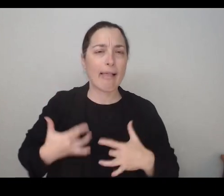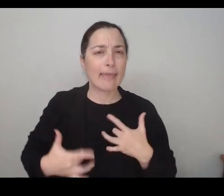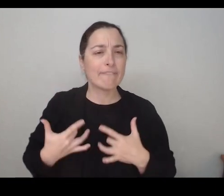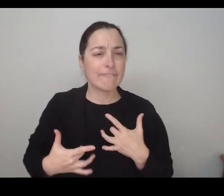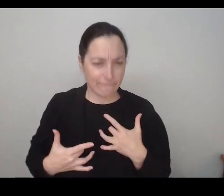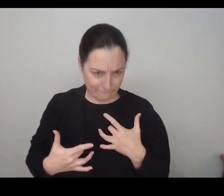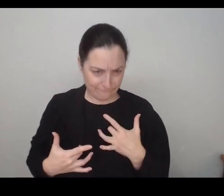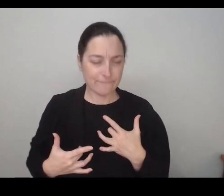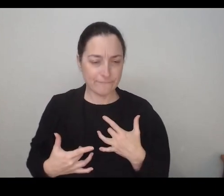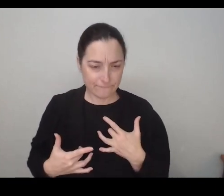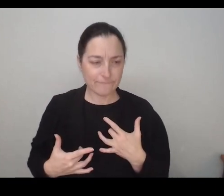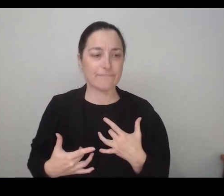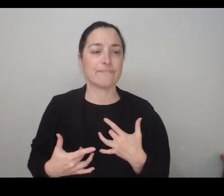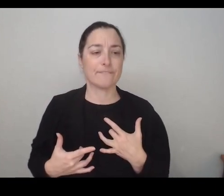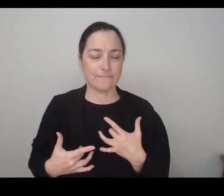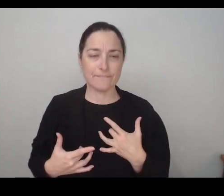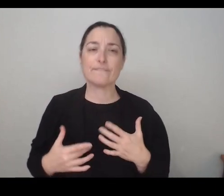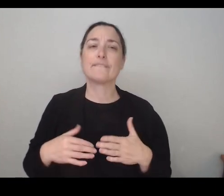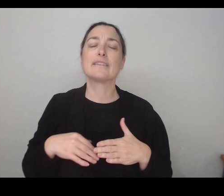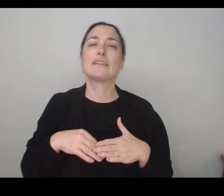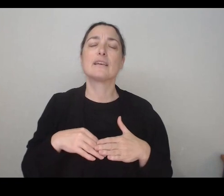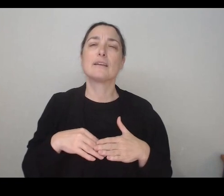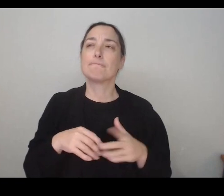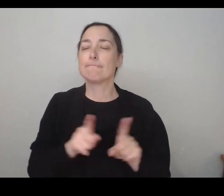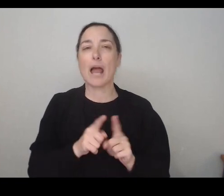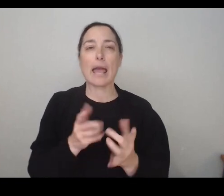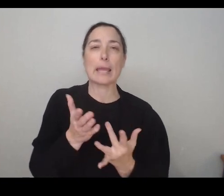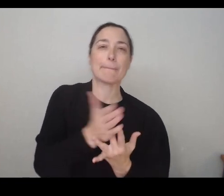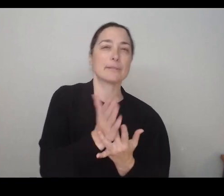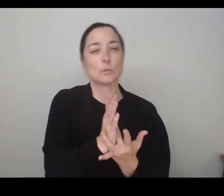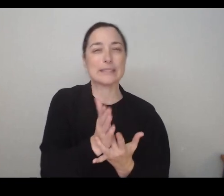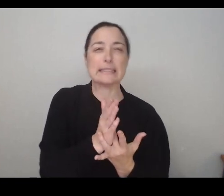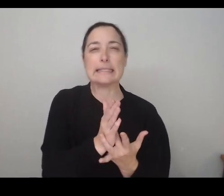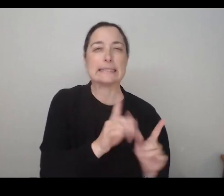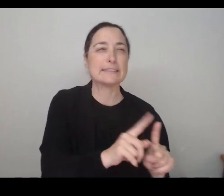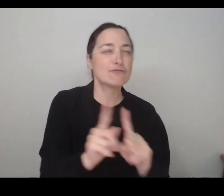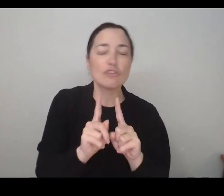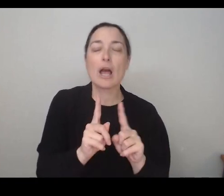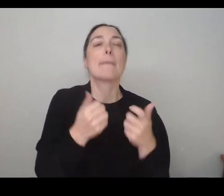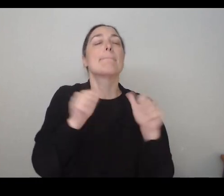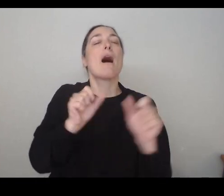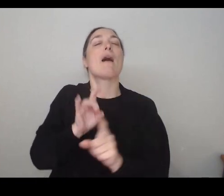into corridors between finding finally a place of his own. And that's also important,